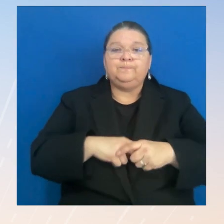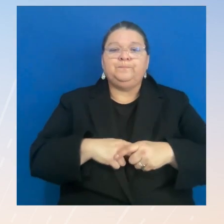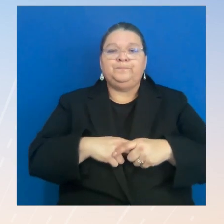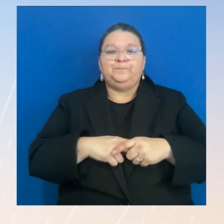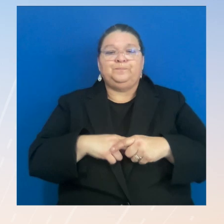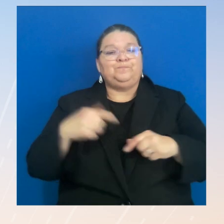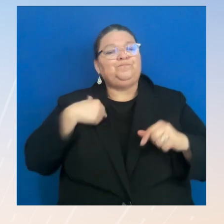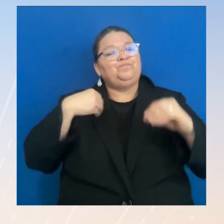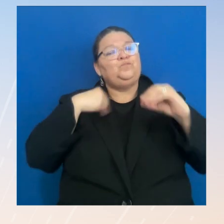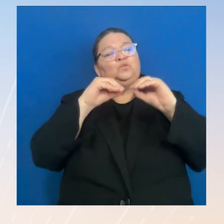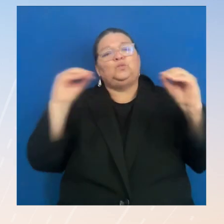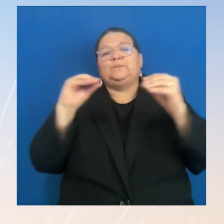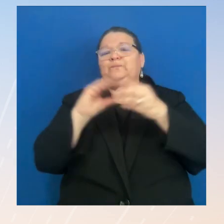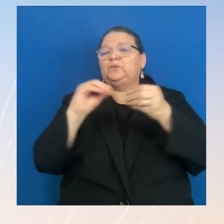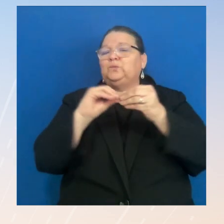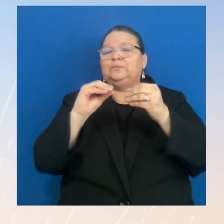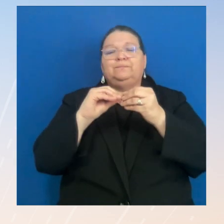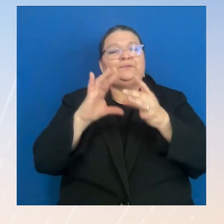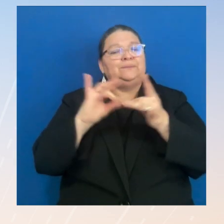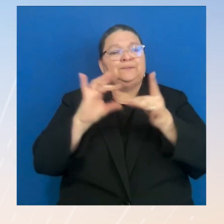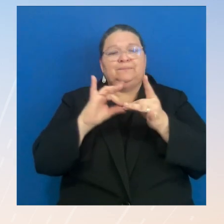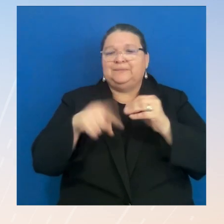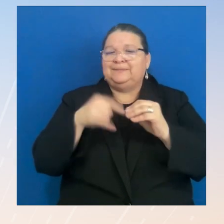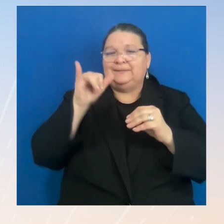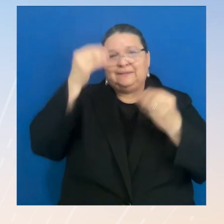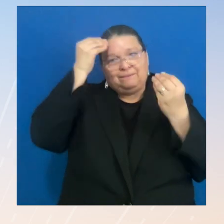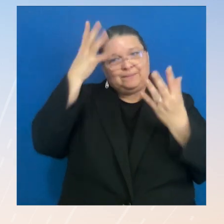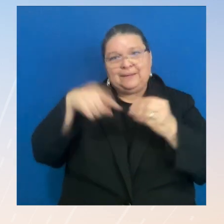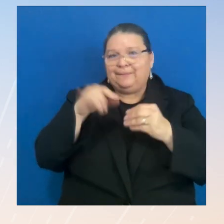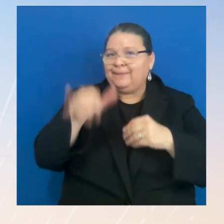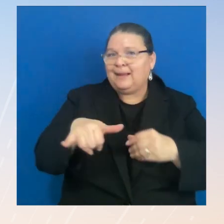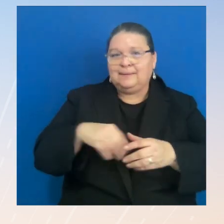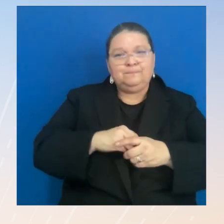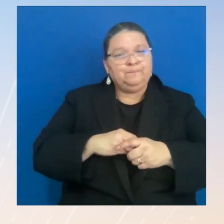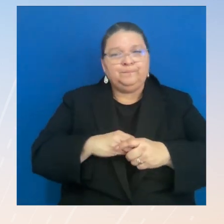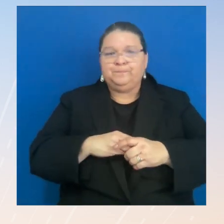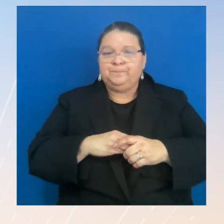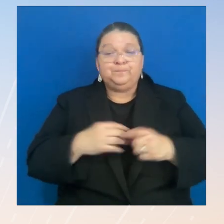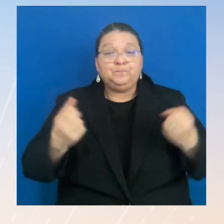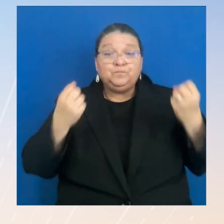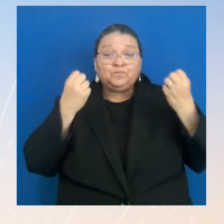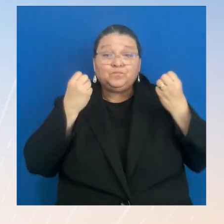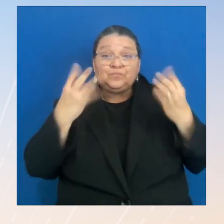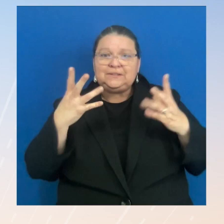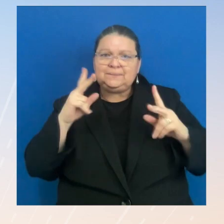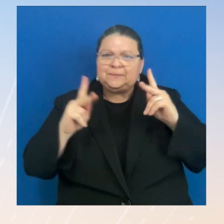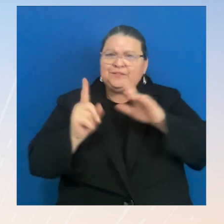to the refugee crisis aspect of what's been going on? Ms. Psaki: We're still working through the final details of the trip and what it may look like,